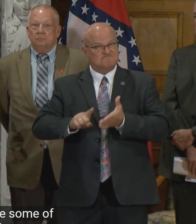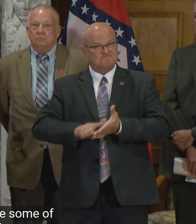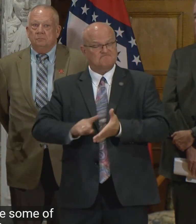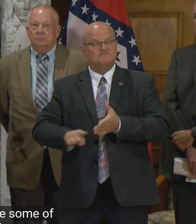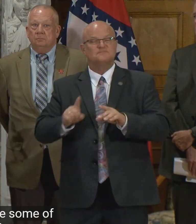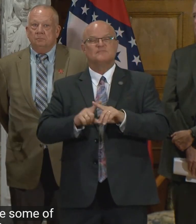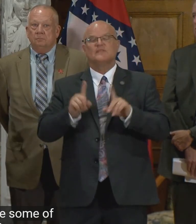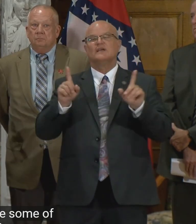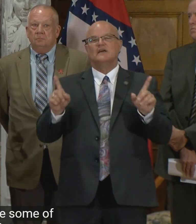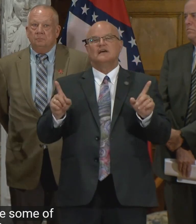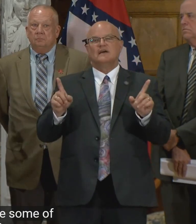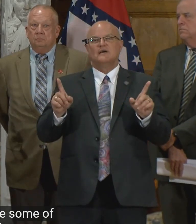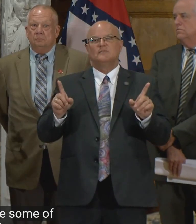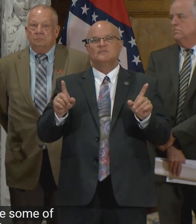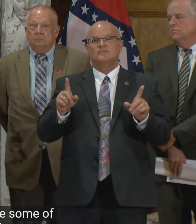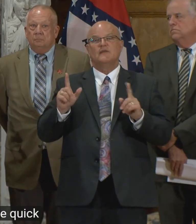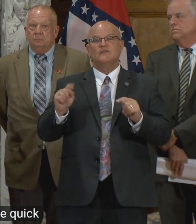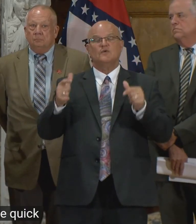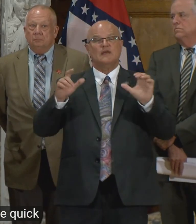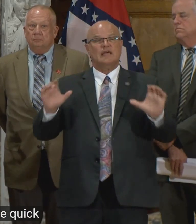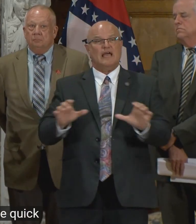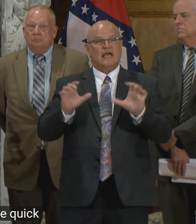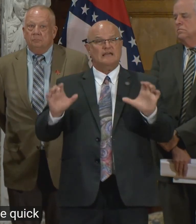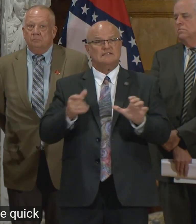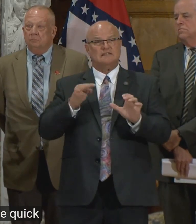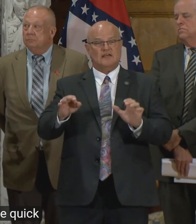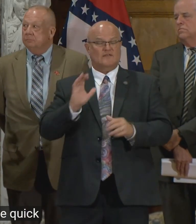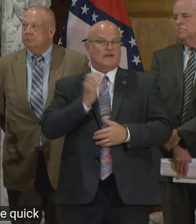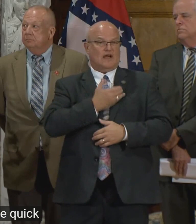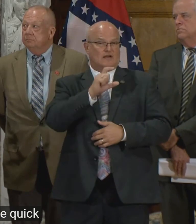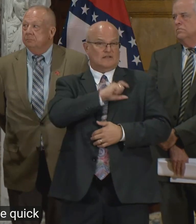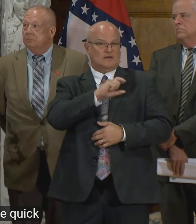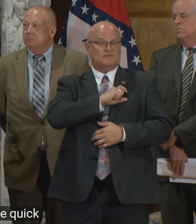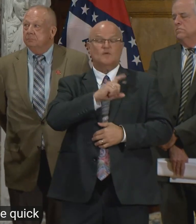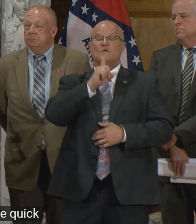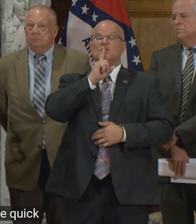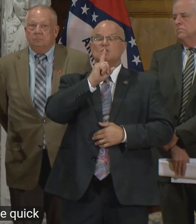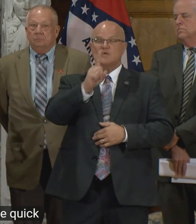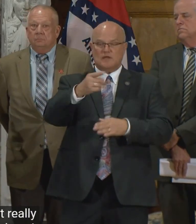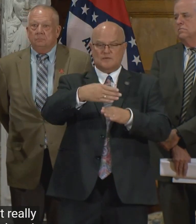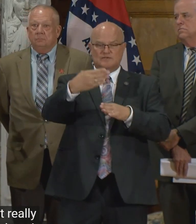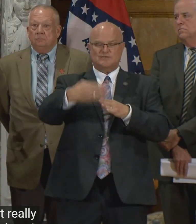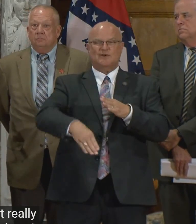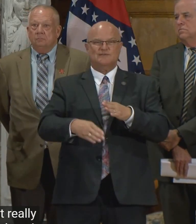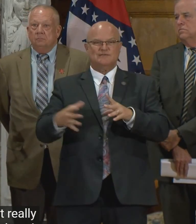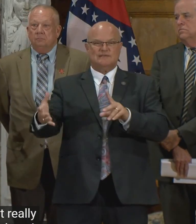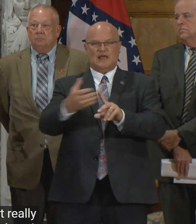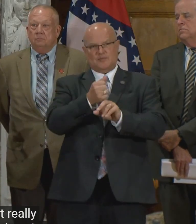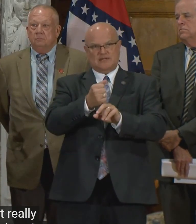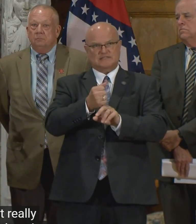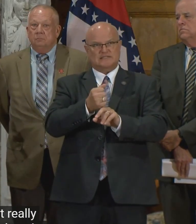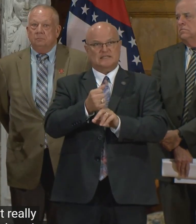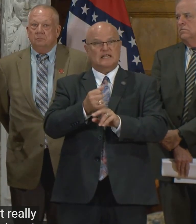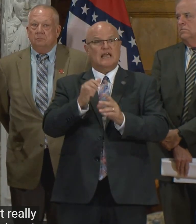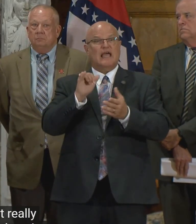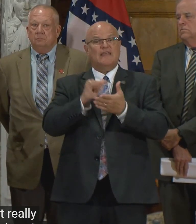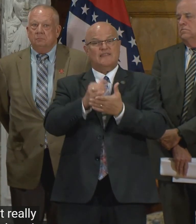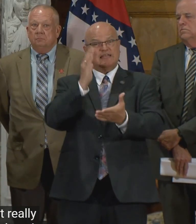but the quick action of law enforcement. Really resulted in their apprehension and that stopped,